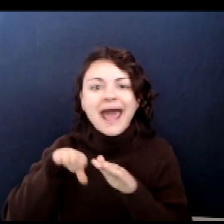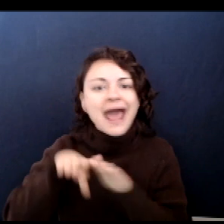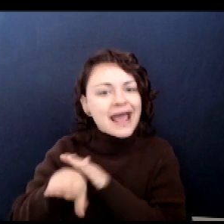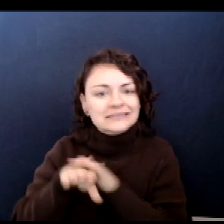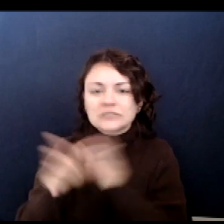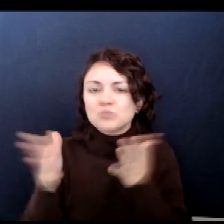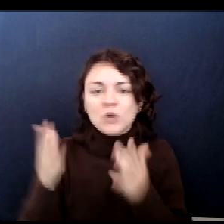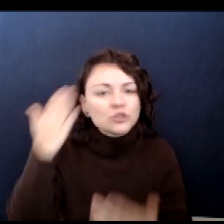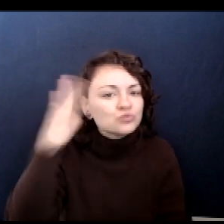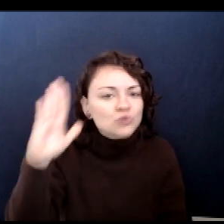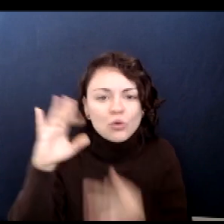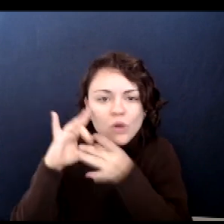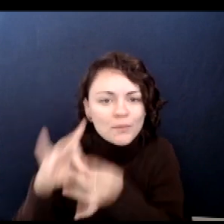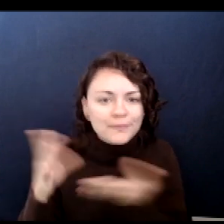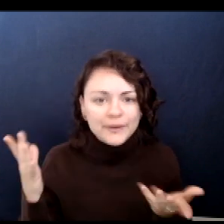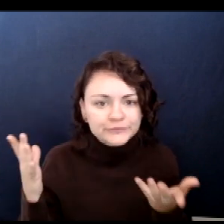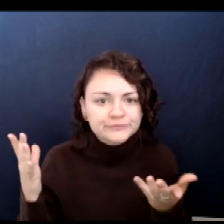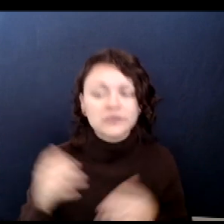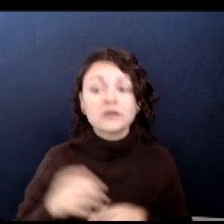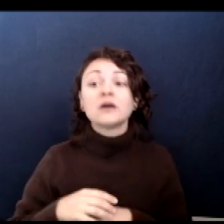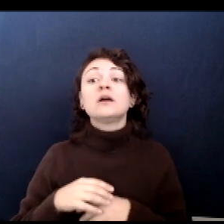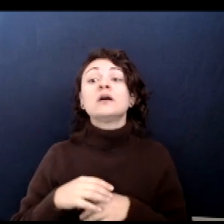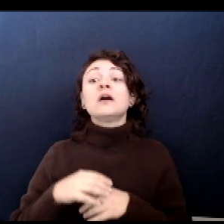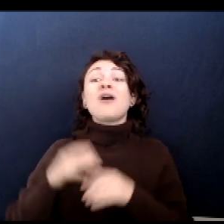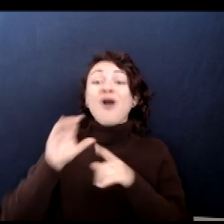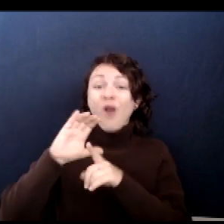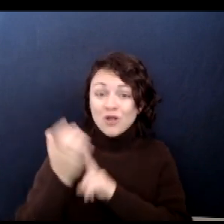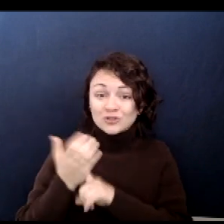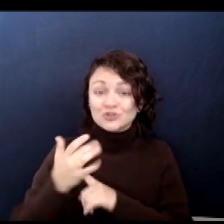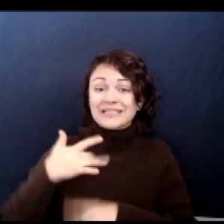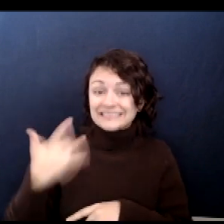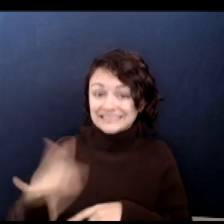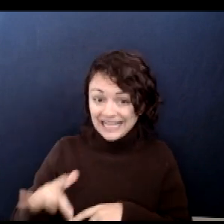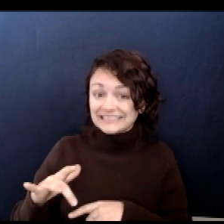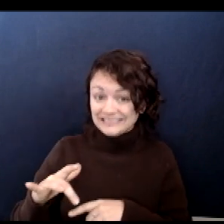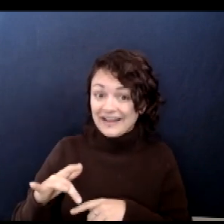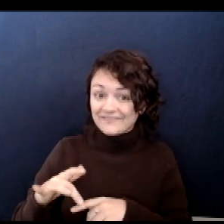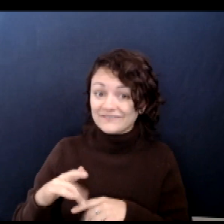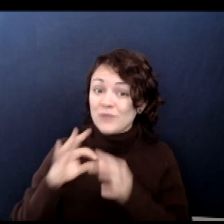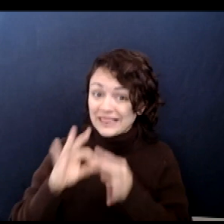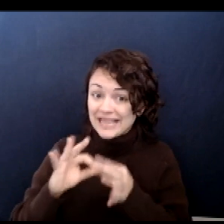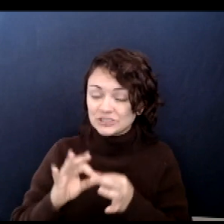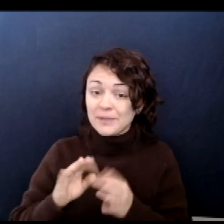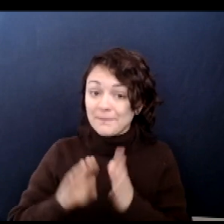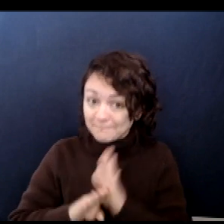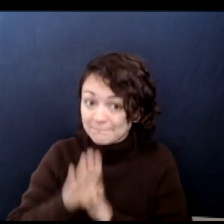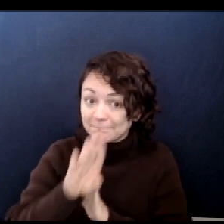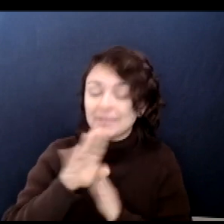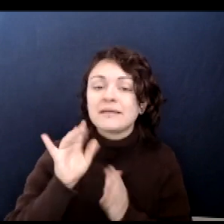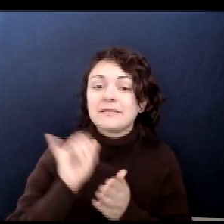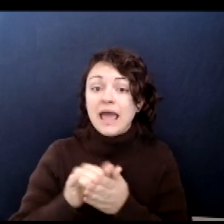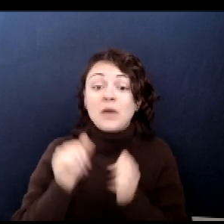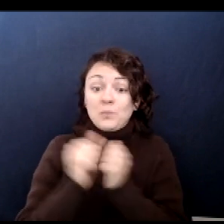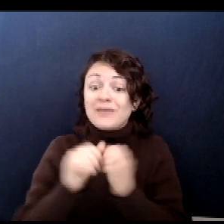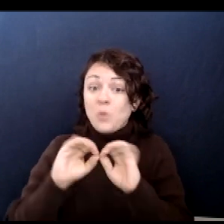Building culturally sensitive relationships with multicultural communities and organizations will help promote trust